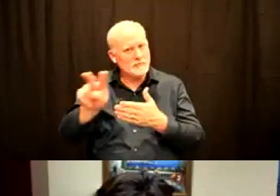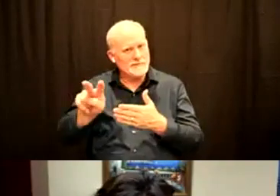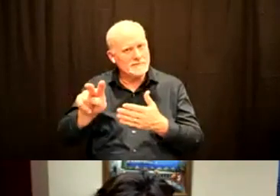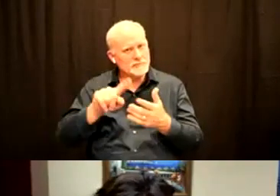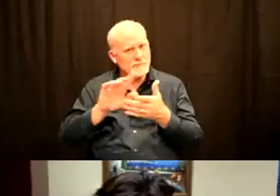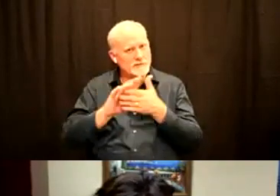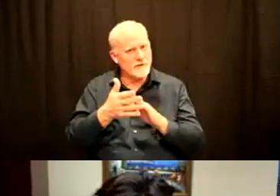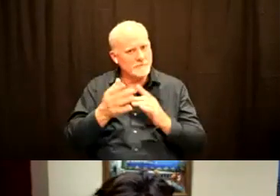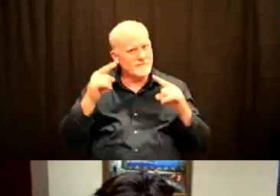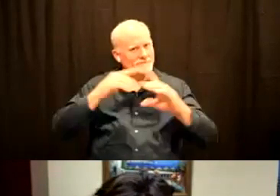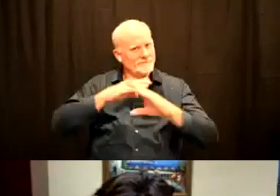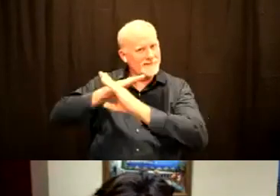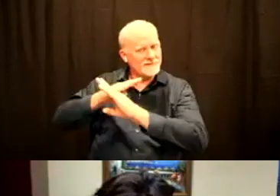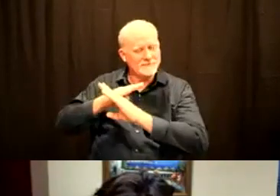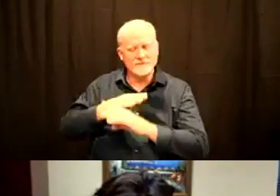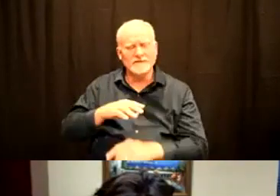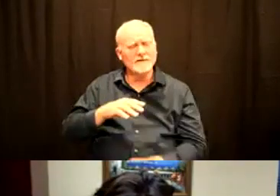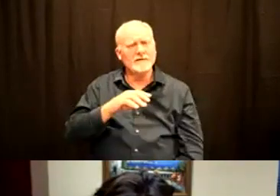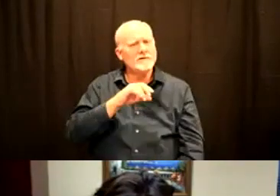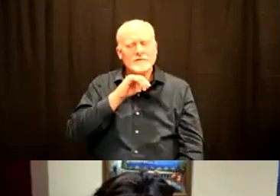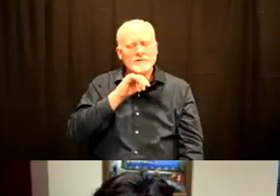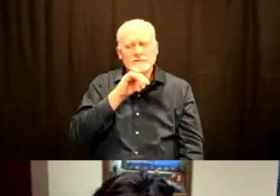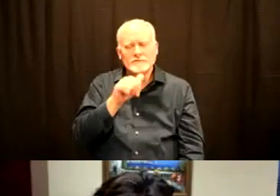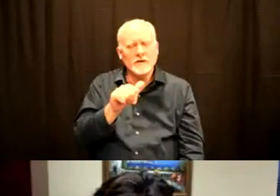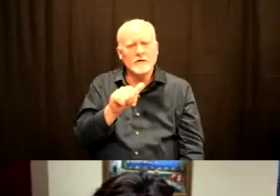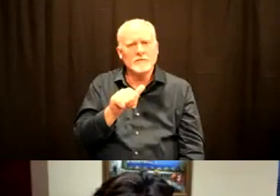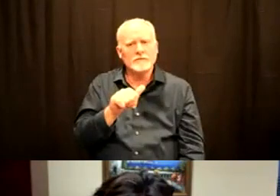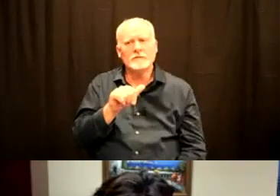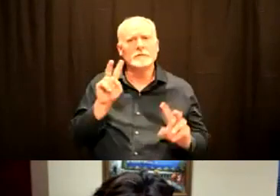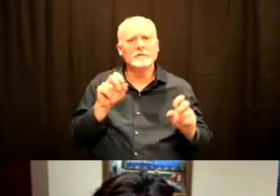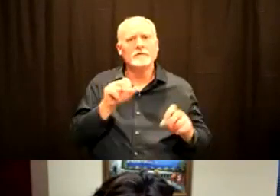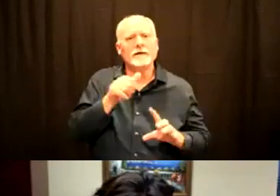doesn't work but don't do behaviors that are unsafe just because you got that shot that day